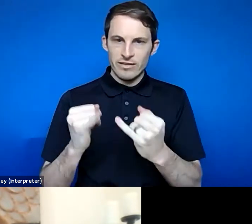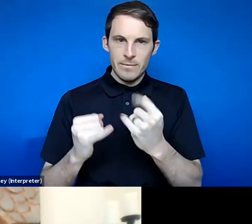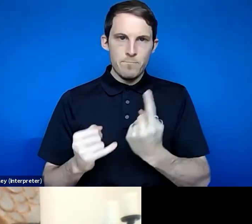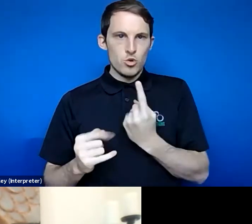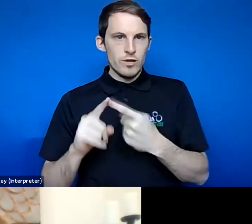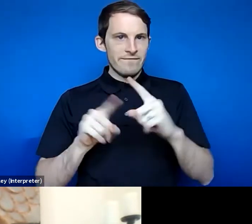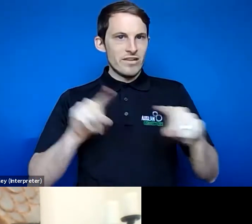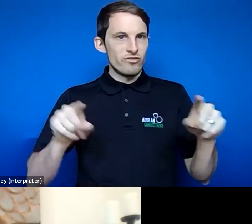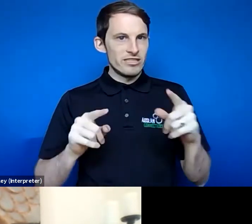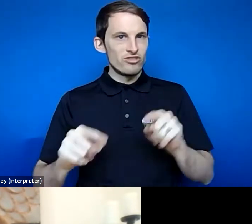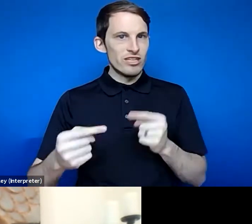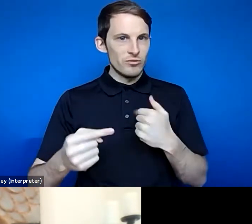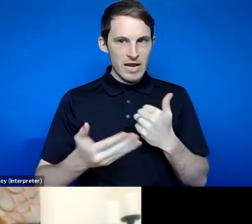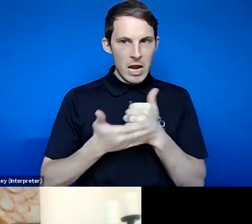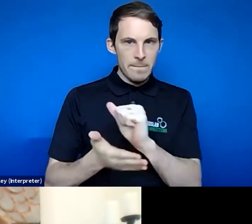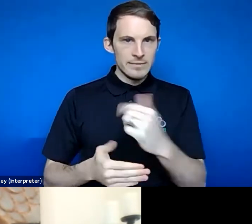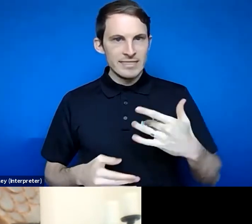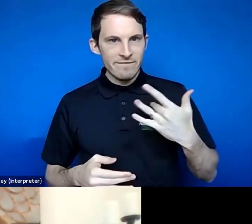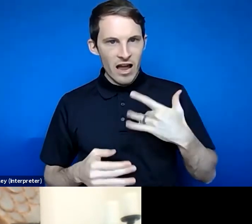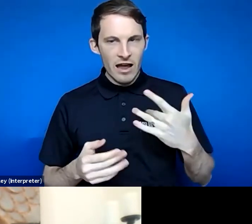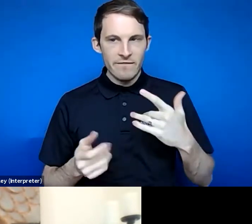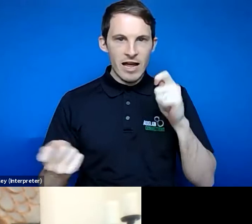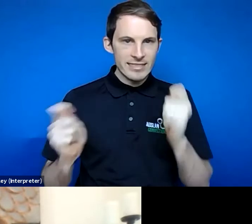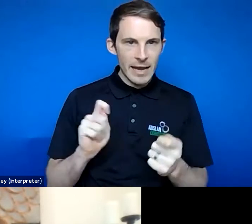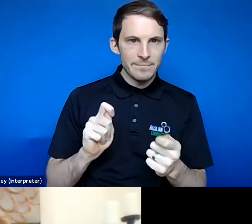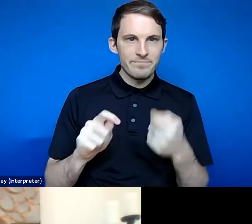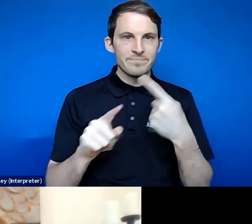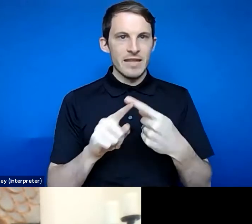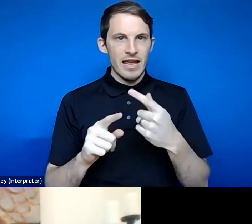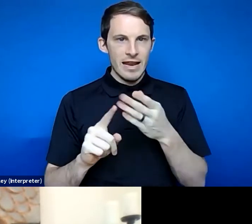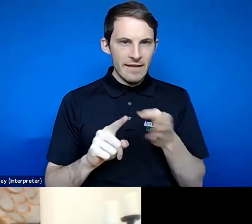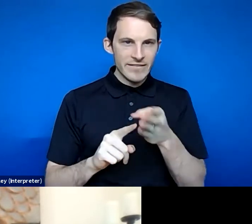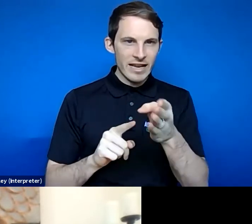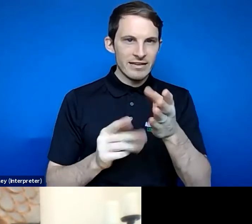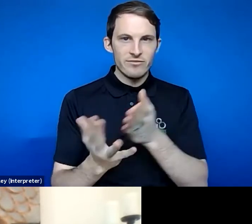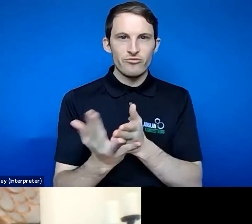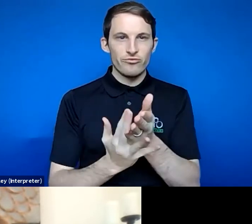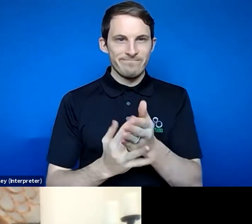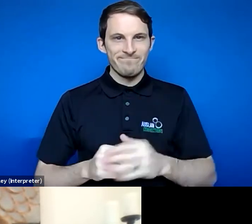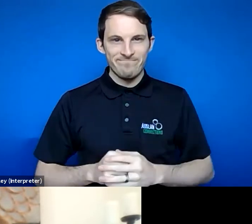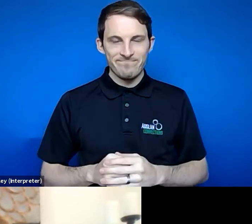We had to help them survive, adapt, and navigate their way through. We had to continue to pursue